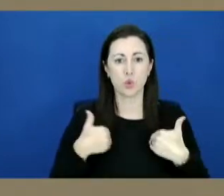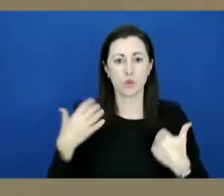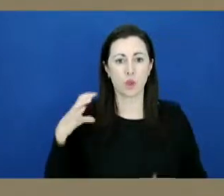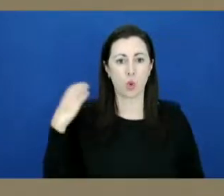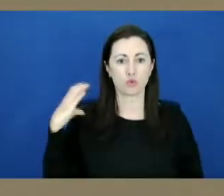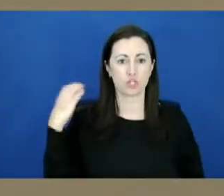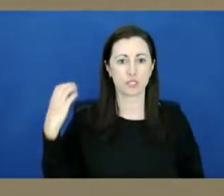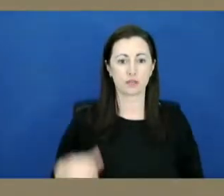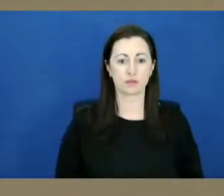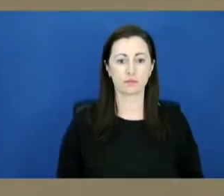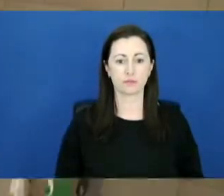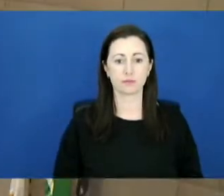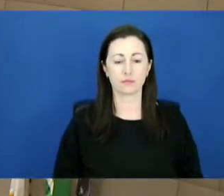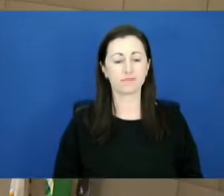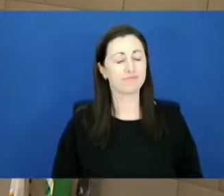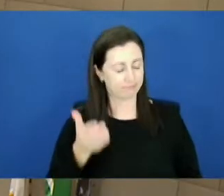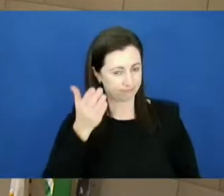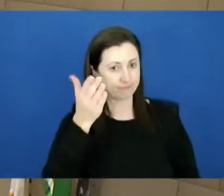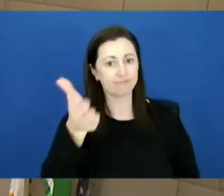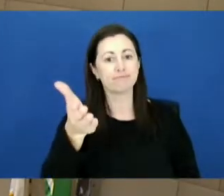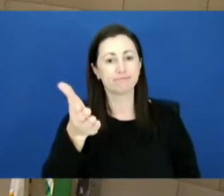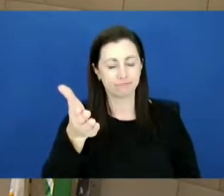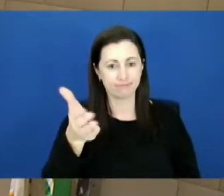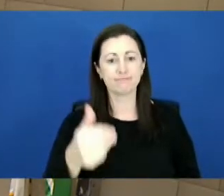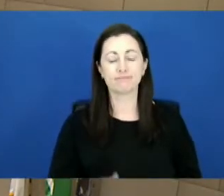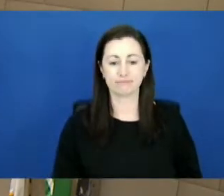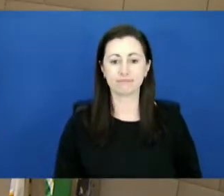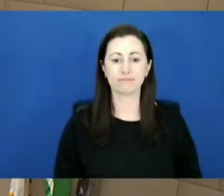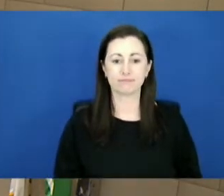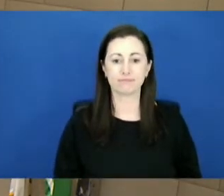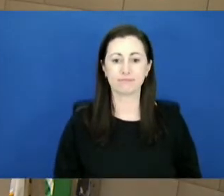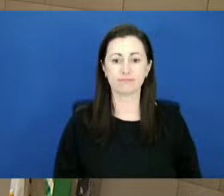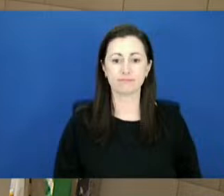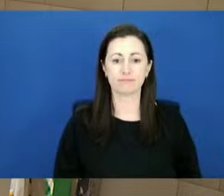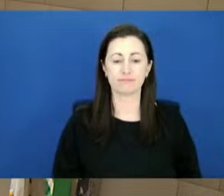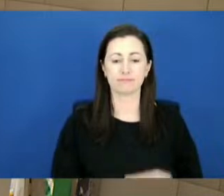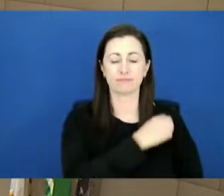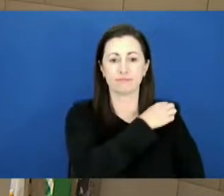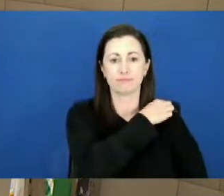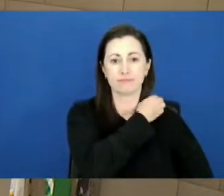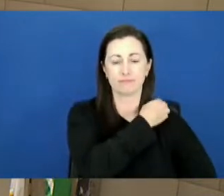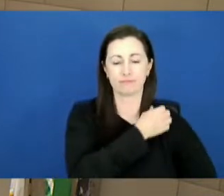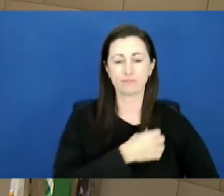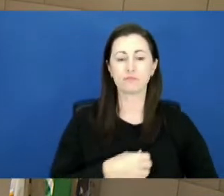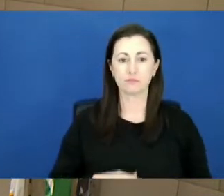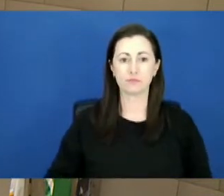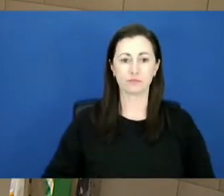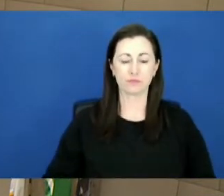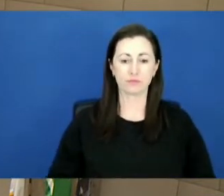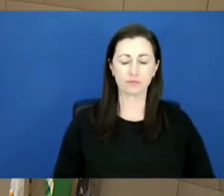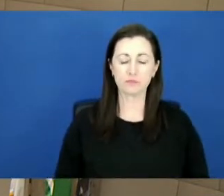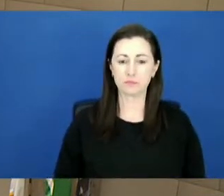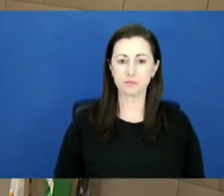USED TO ASSIST WITH PROVIDING